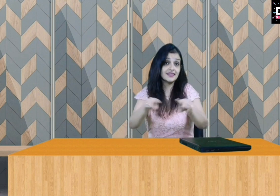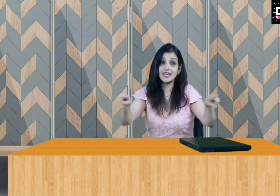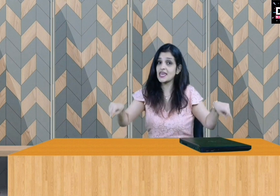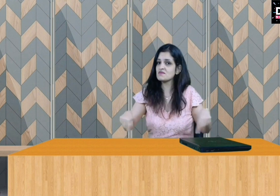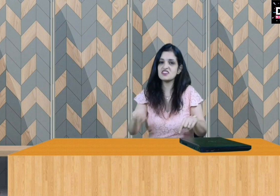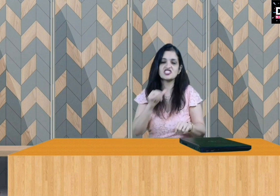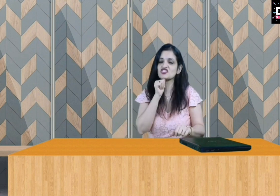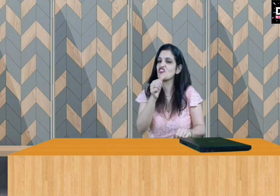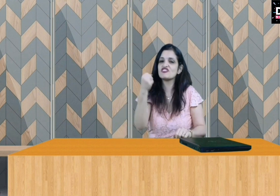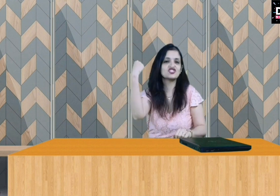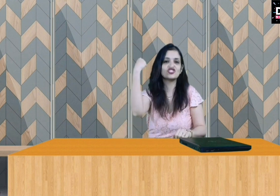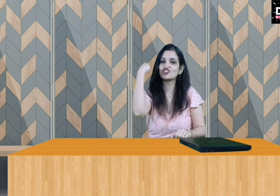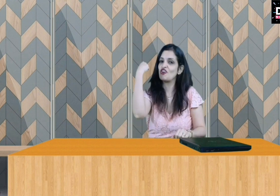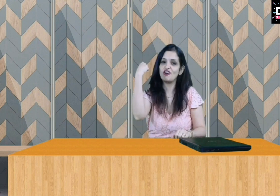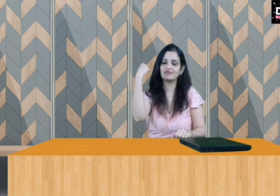Table is not strong enough